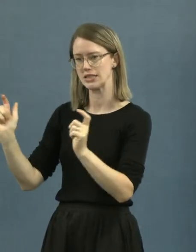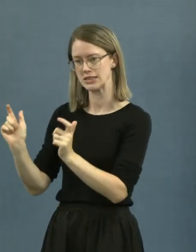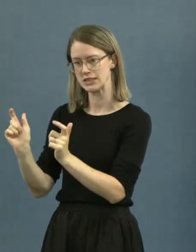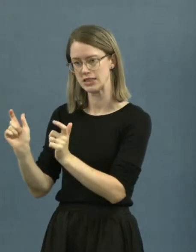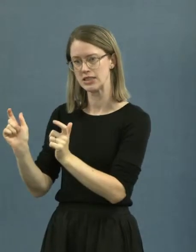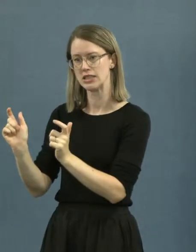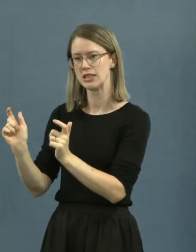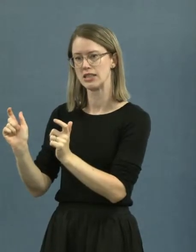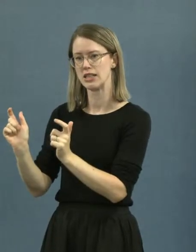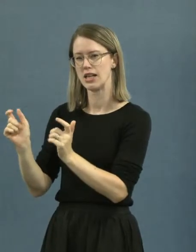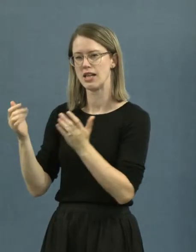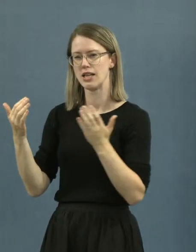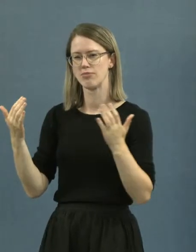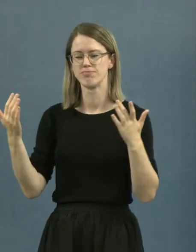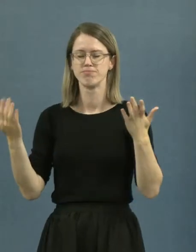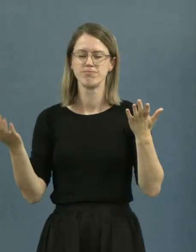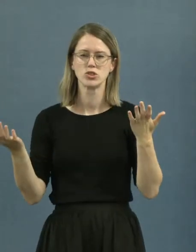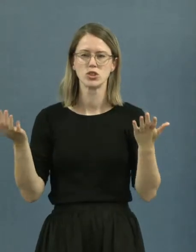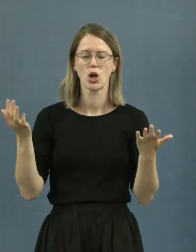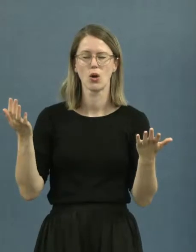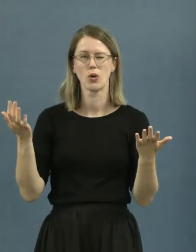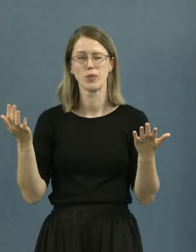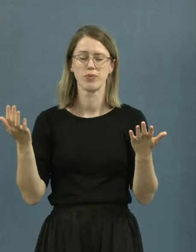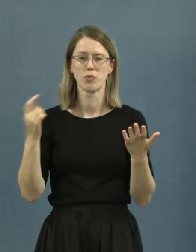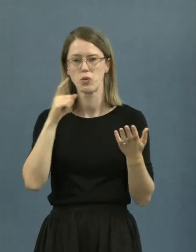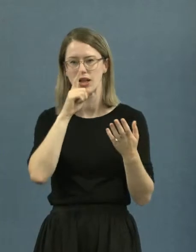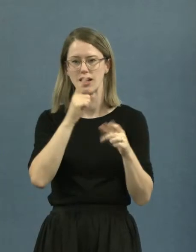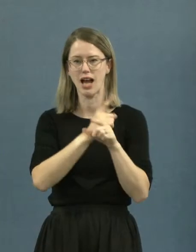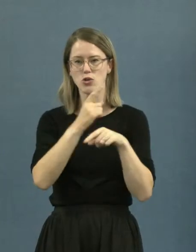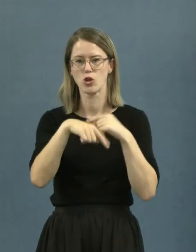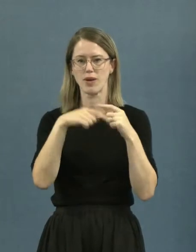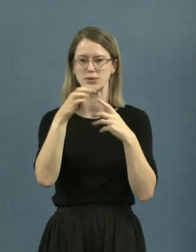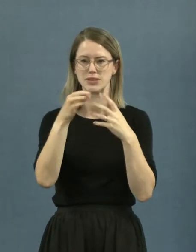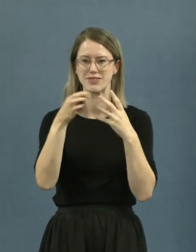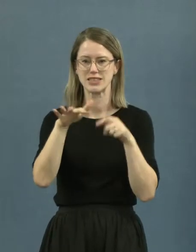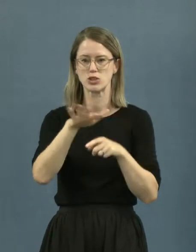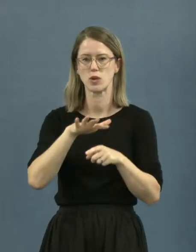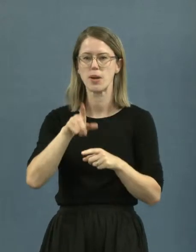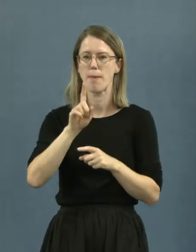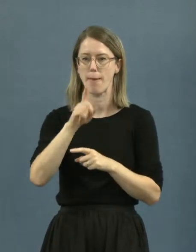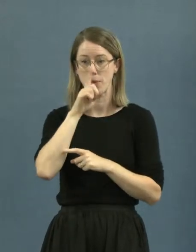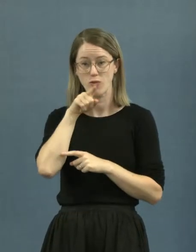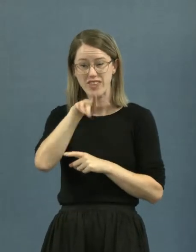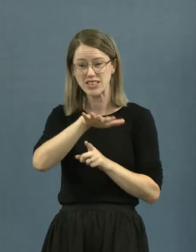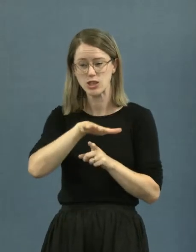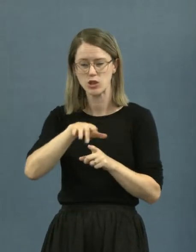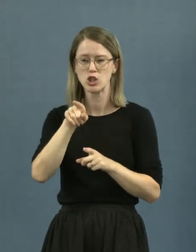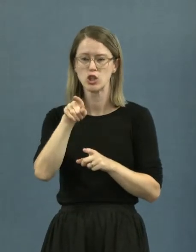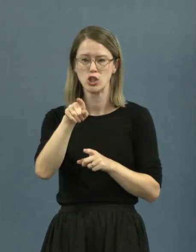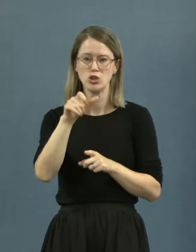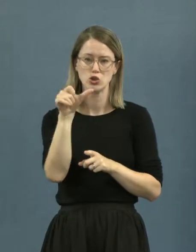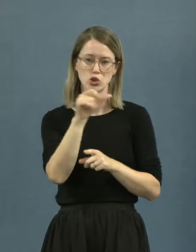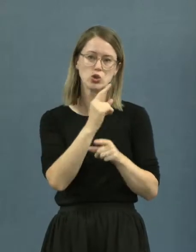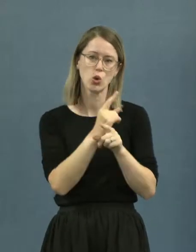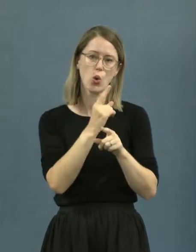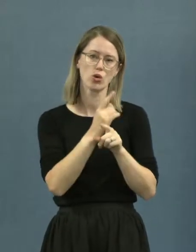are continuing to decrease. And so, without getting into the specifics, I think, you know,